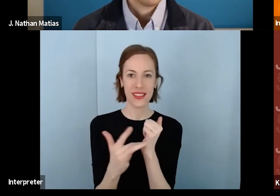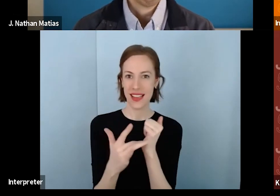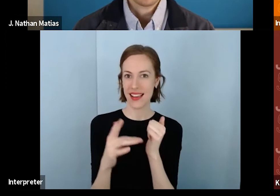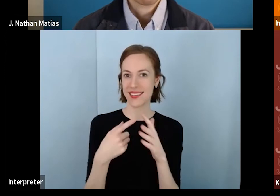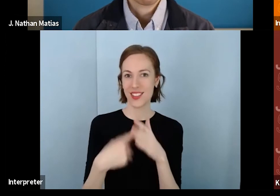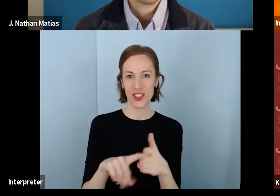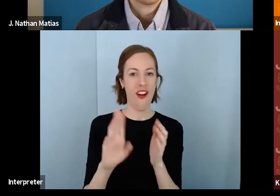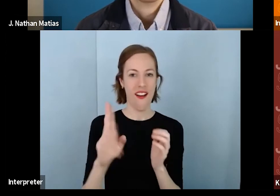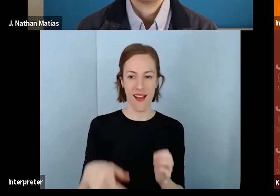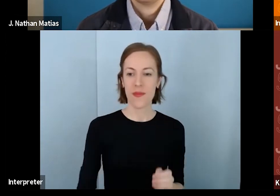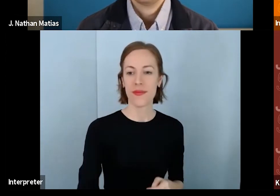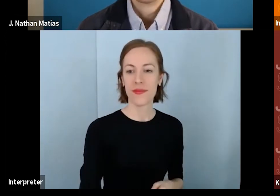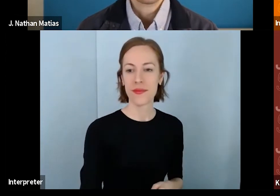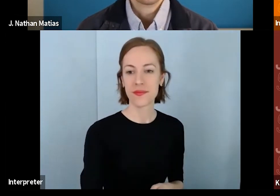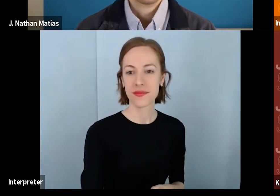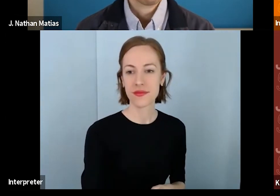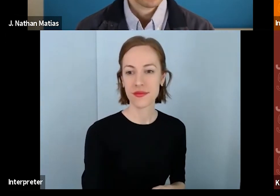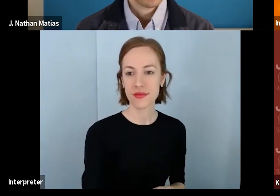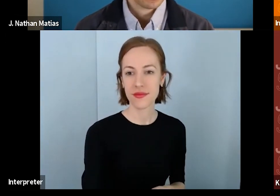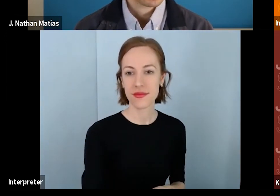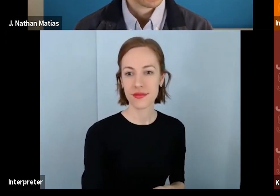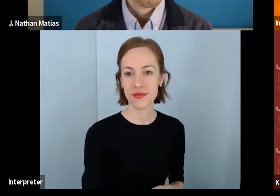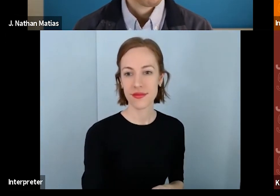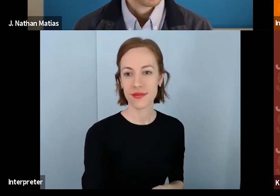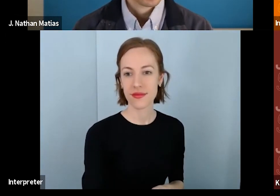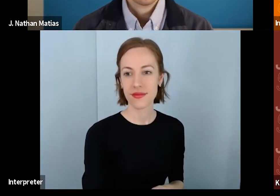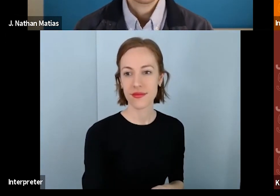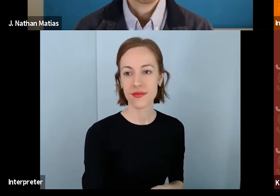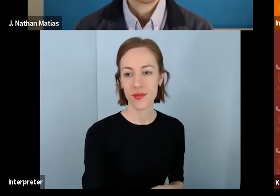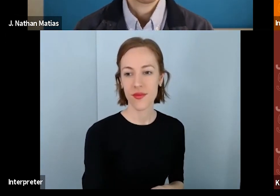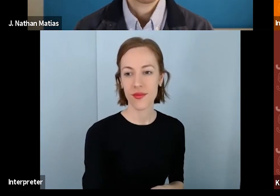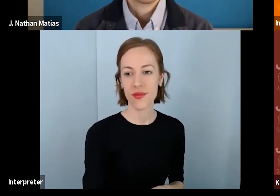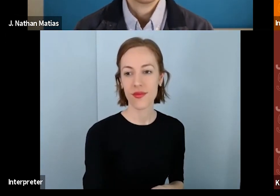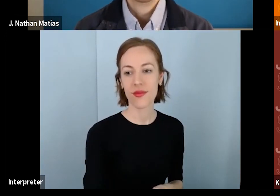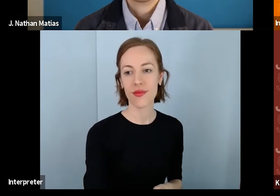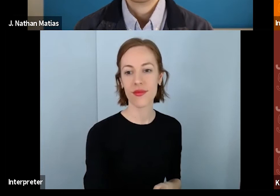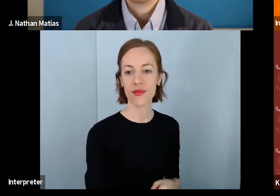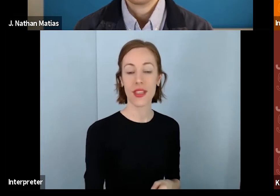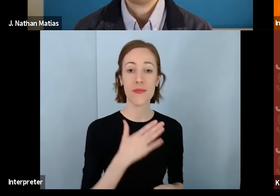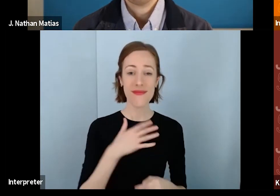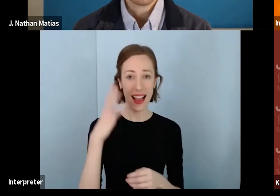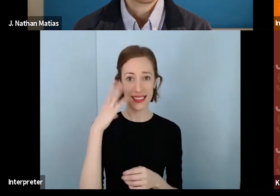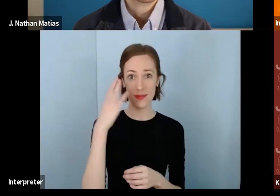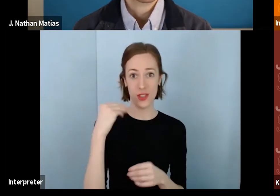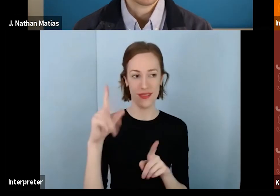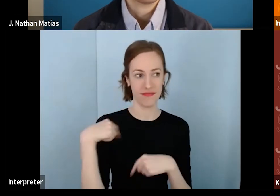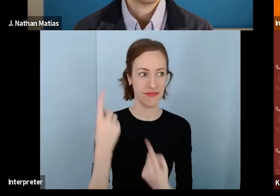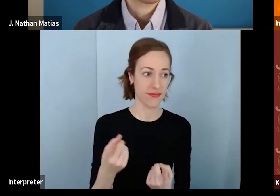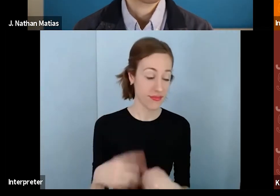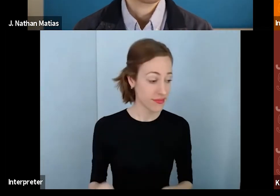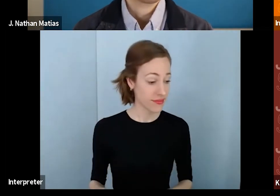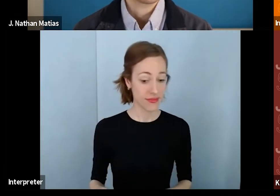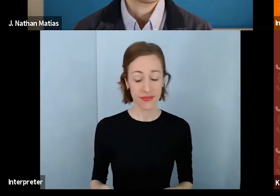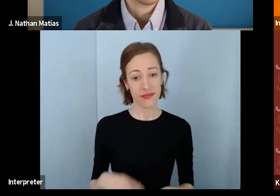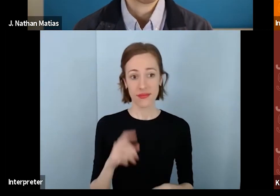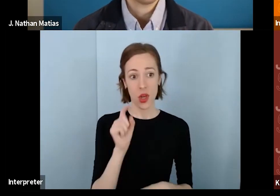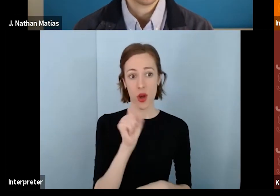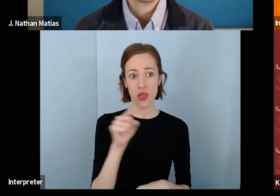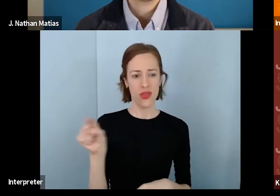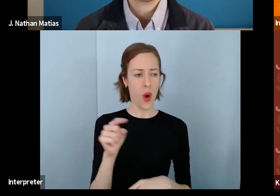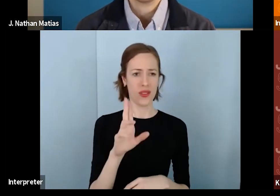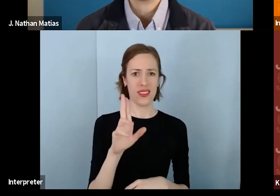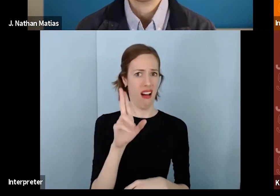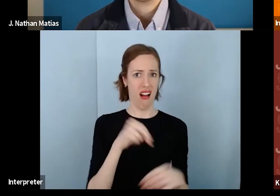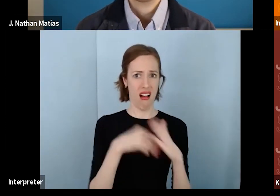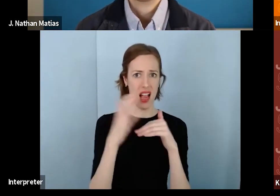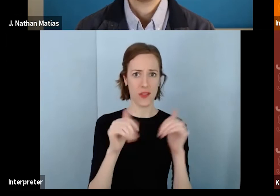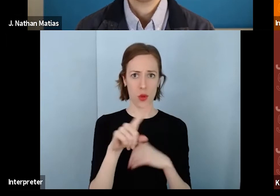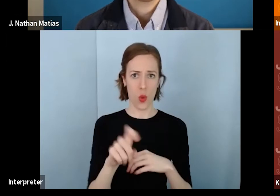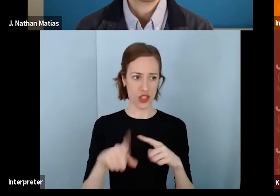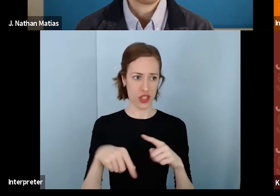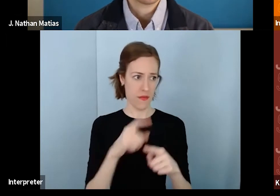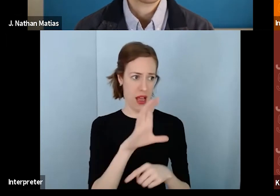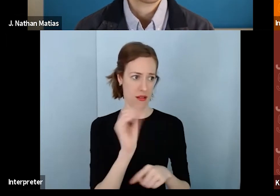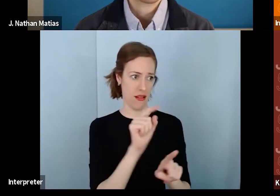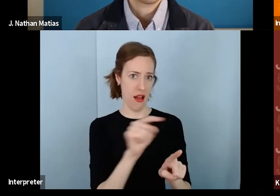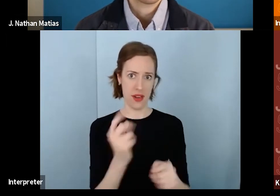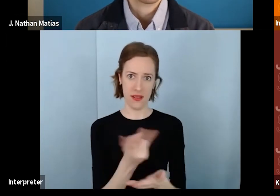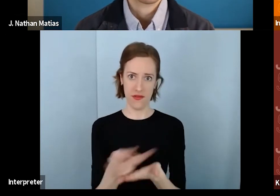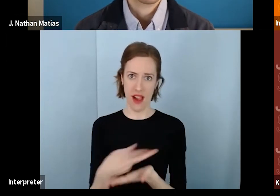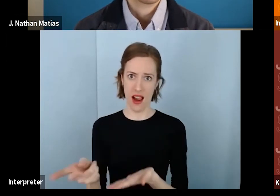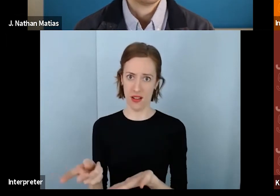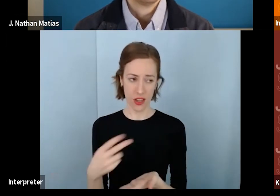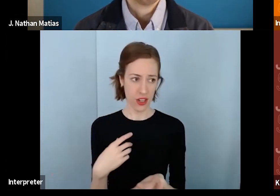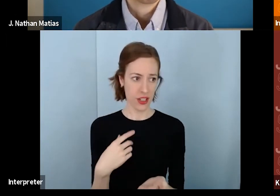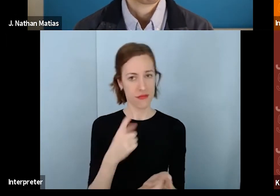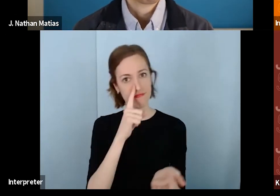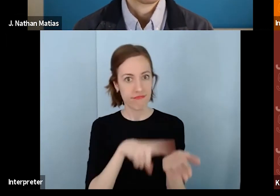My experience then, and since then has been that uncomfortable questions that matter to society on corporate failures are very difficult to build collaborations around.